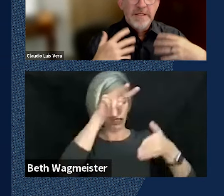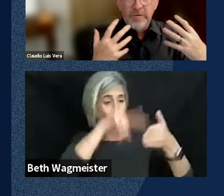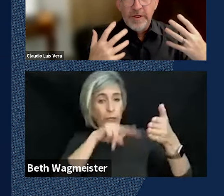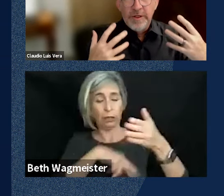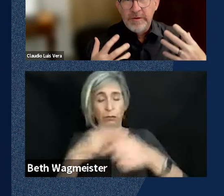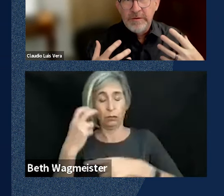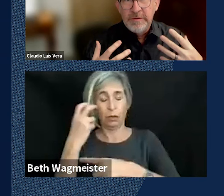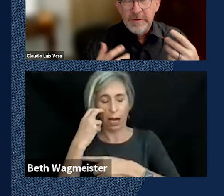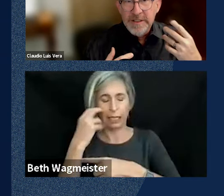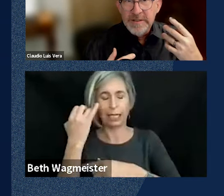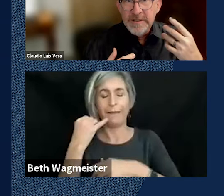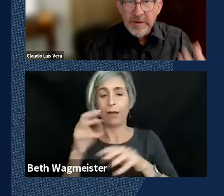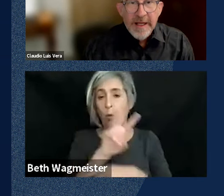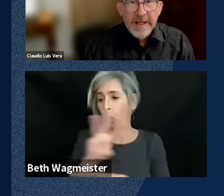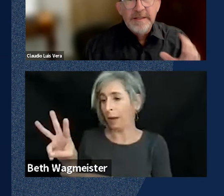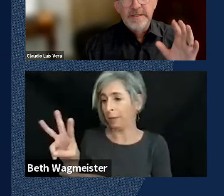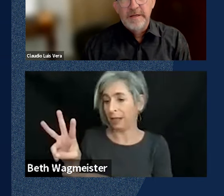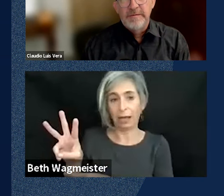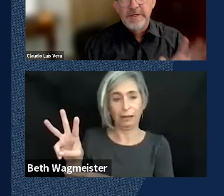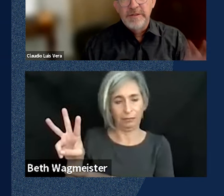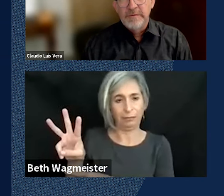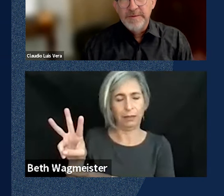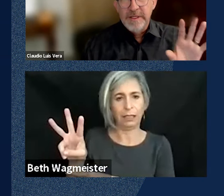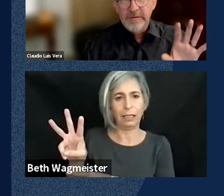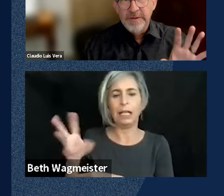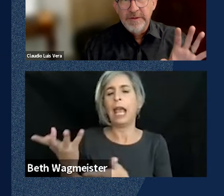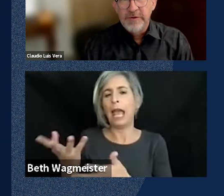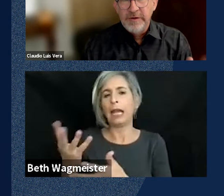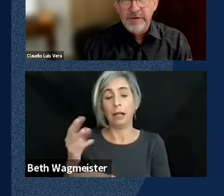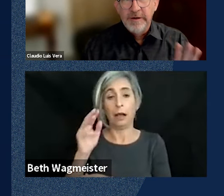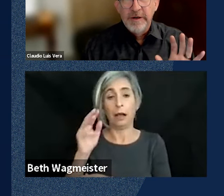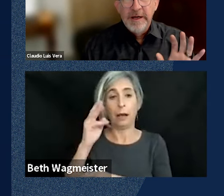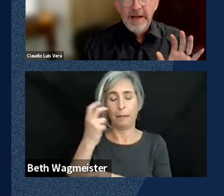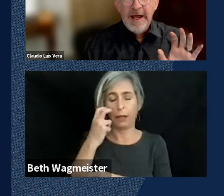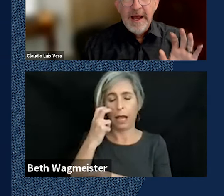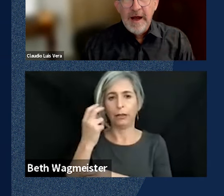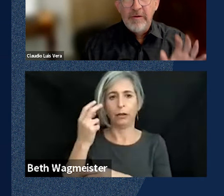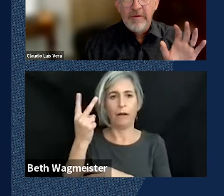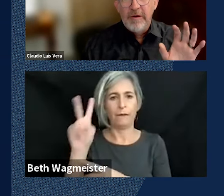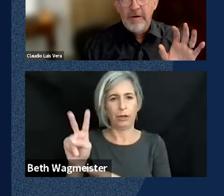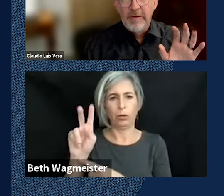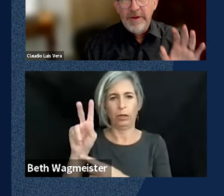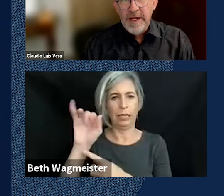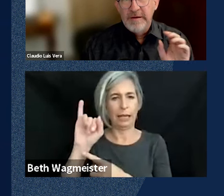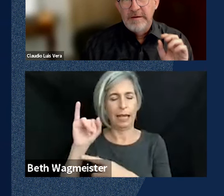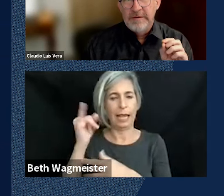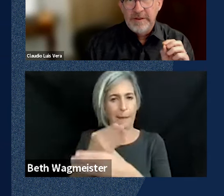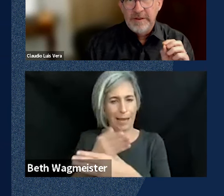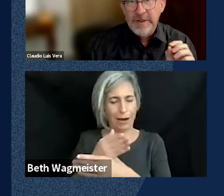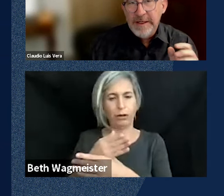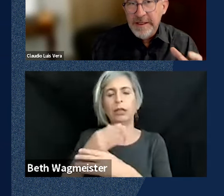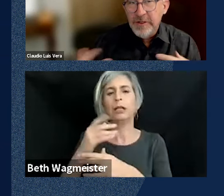and someone who is blind is coming to your website with a screen reader, how are they